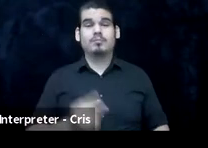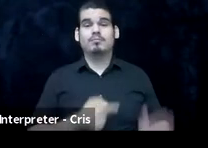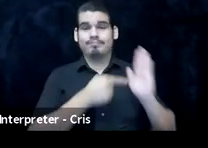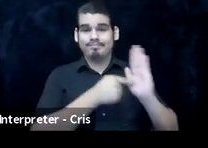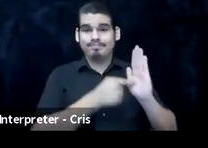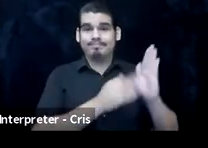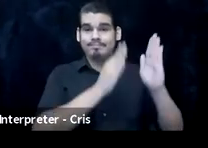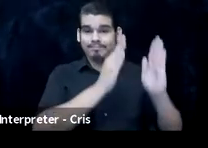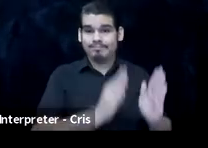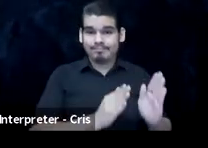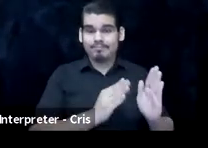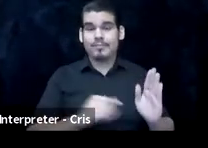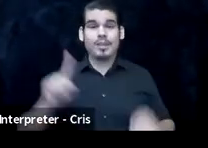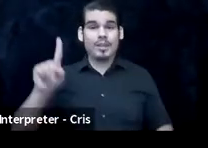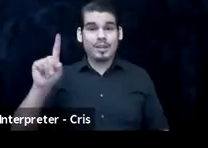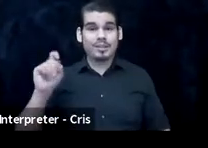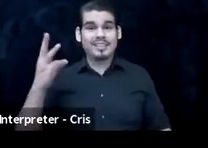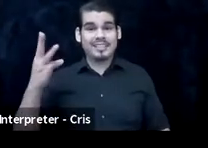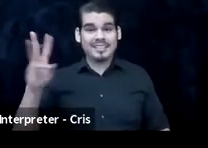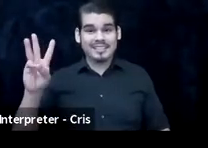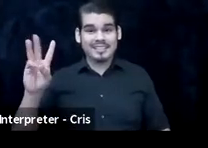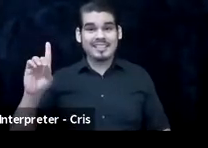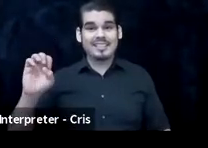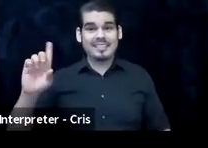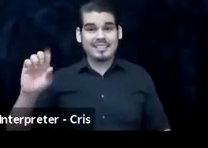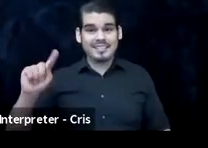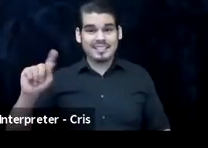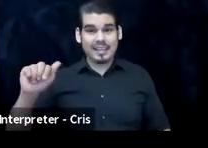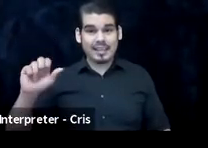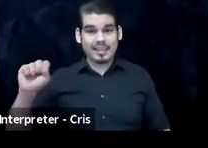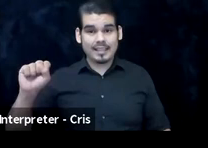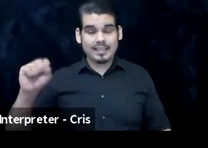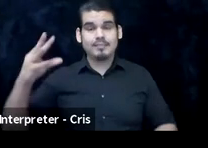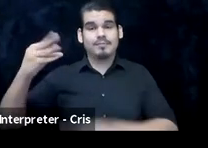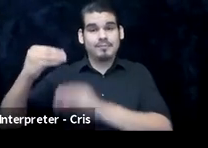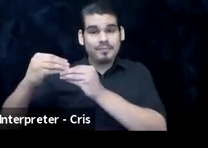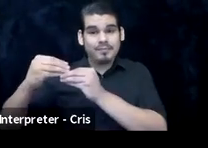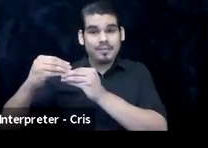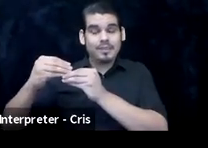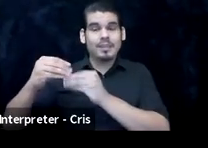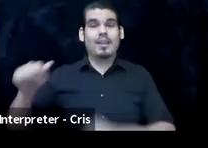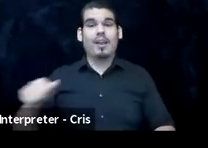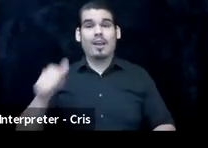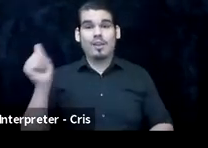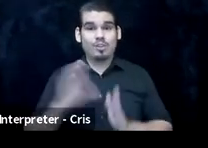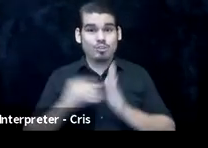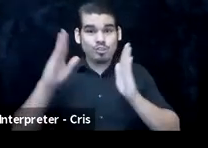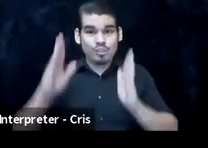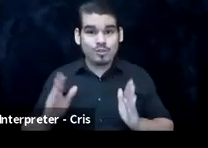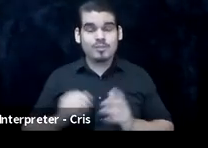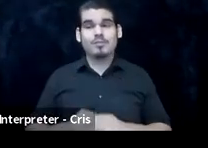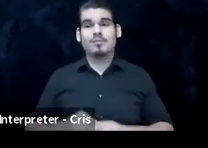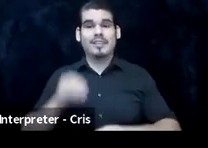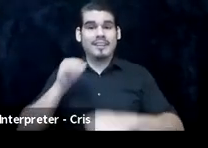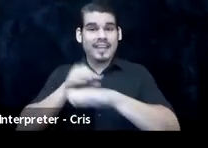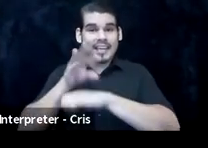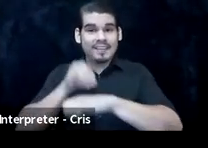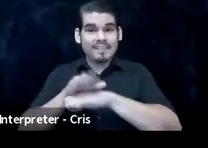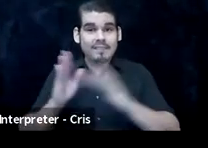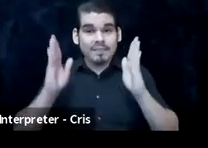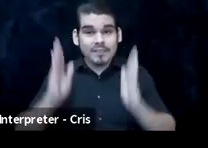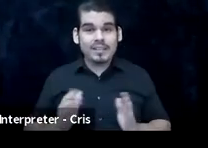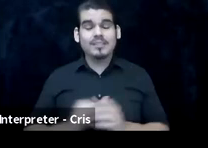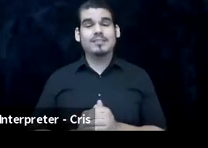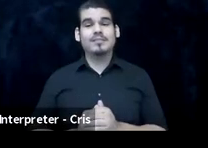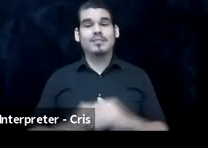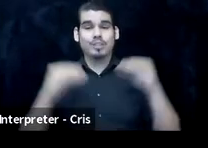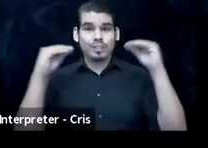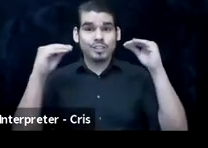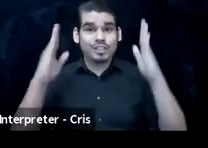RAD Region II: There are going to be additional Members as well, whether that be presenters other students from other colleges advisors he's just be respectful of their personal information as they will be yours.